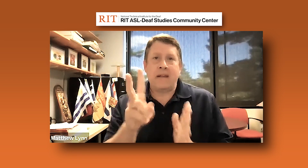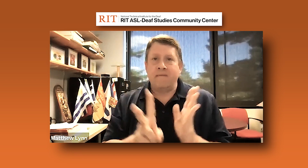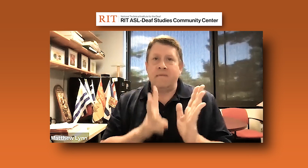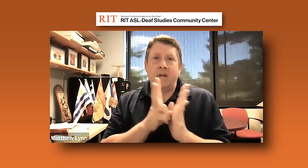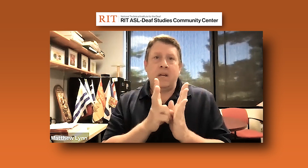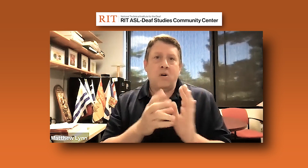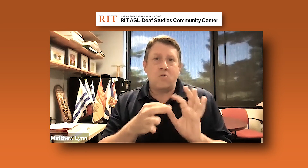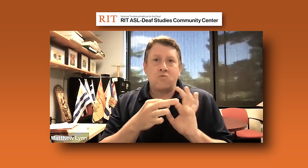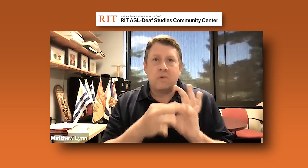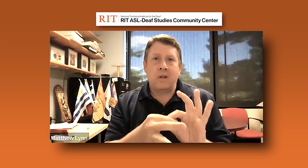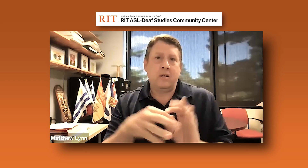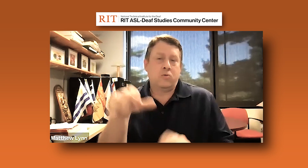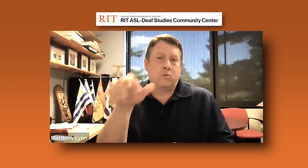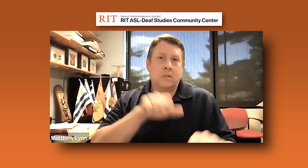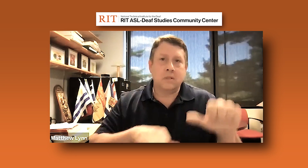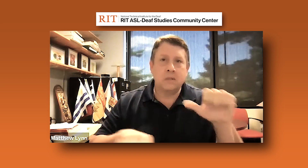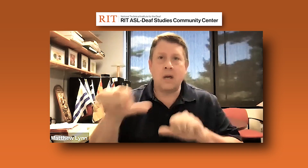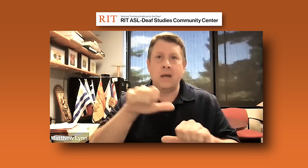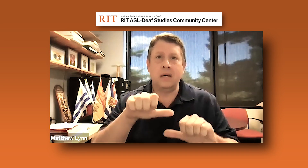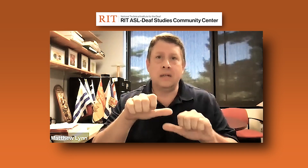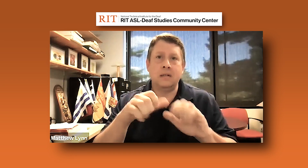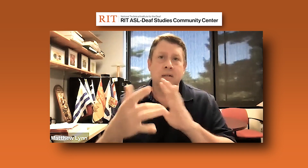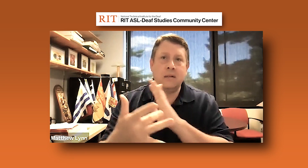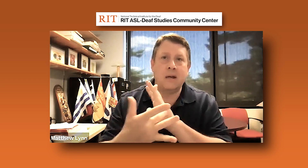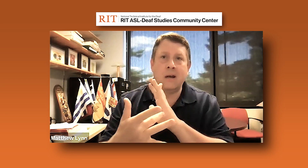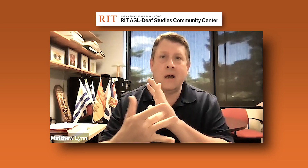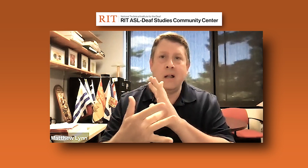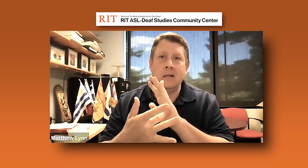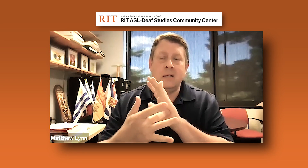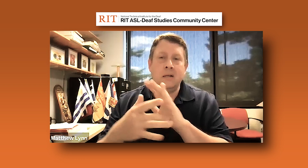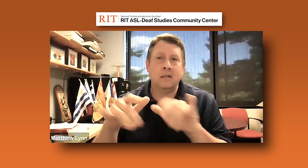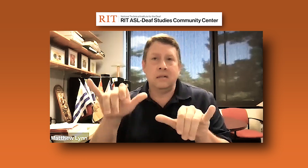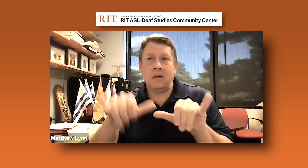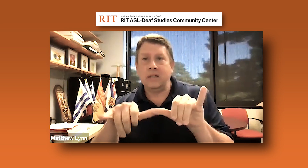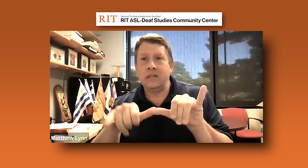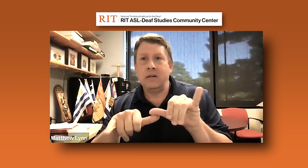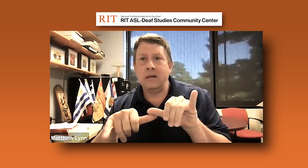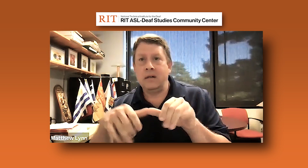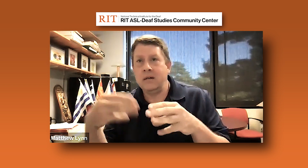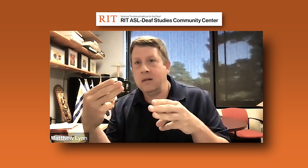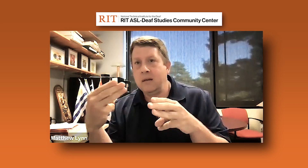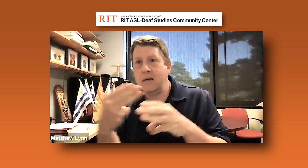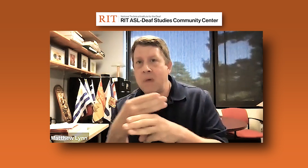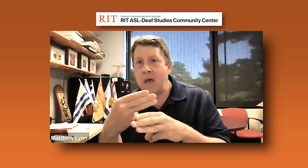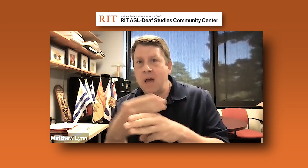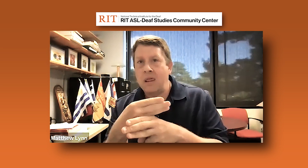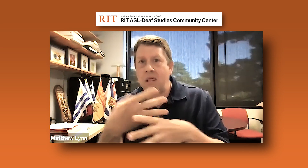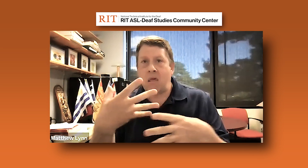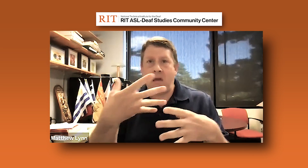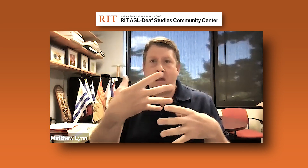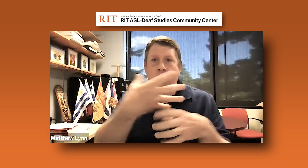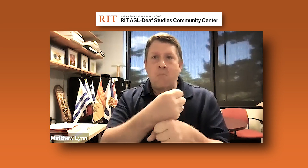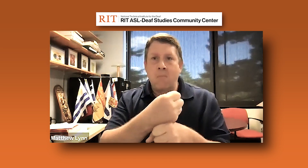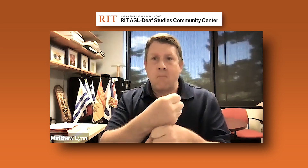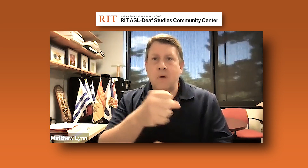This website has many videos related to science, technology, engineering, and mathematics,